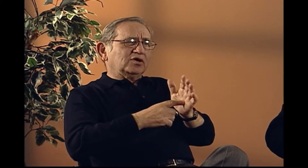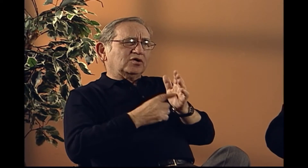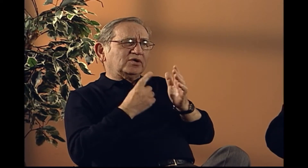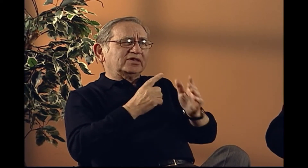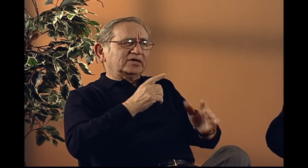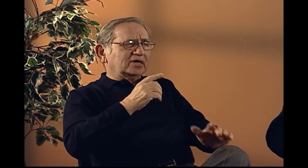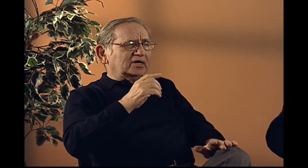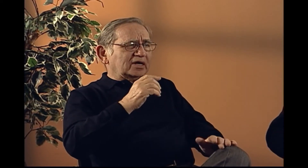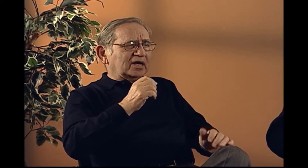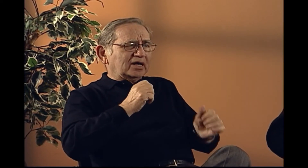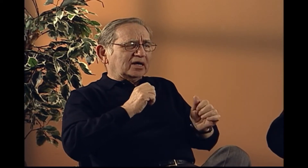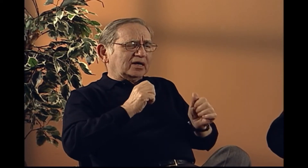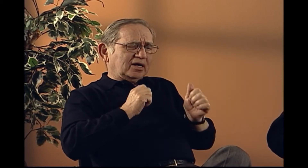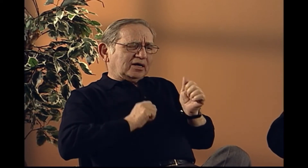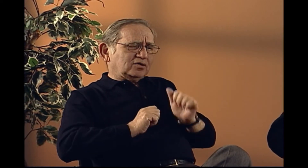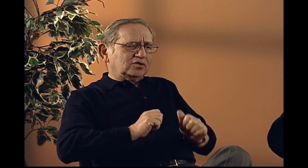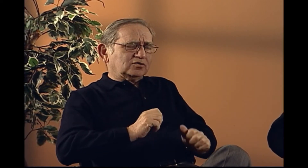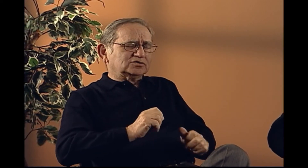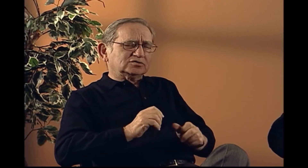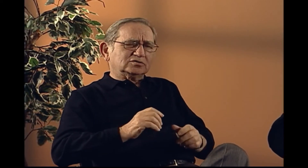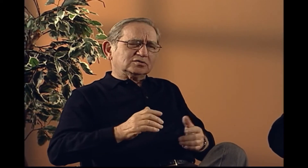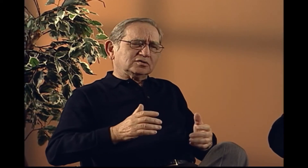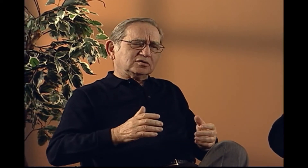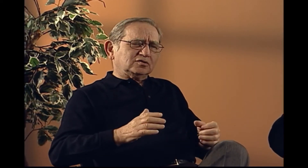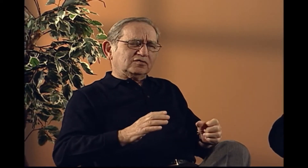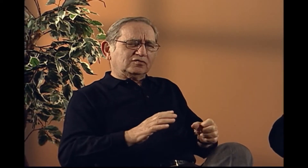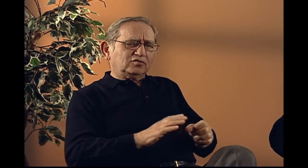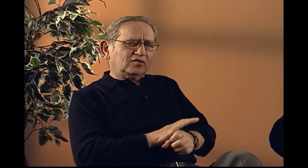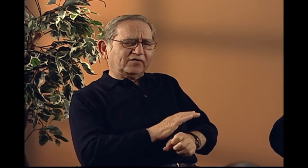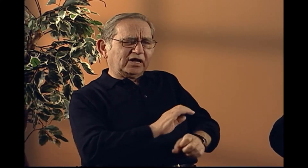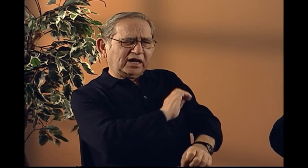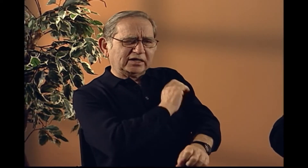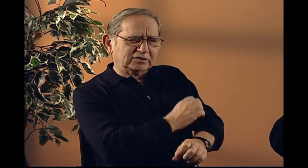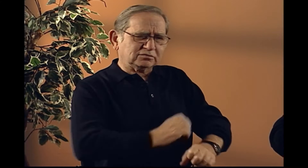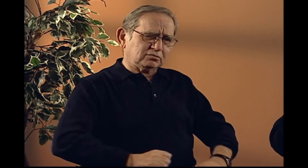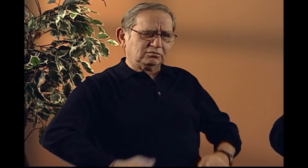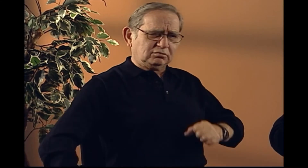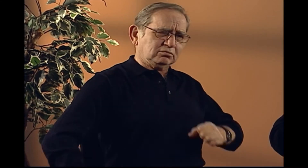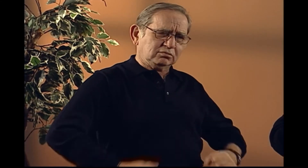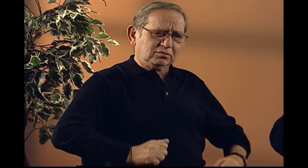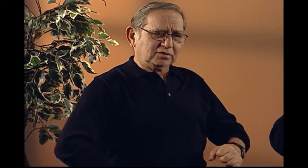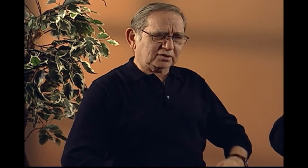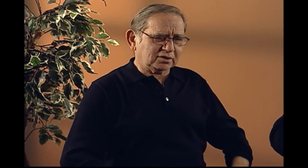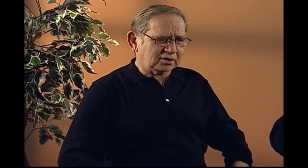And so, for example, one particular actor, who was full